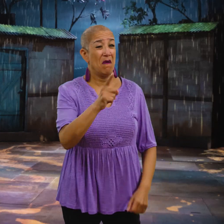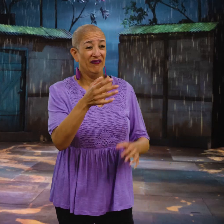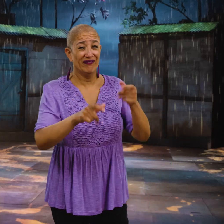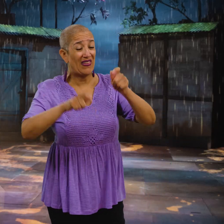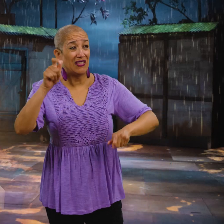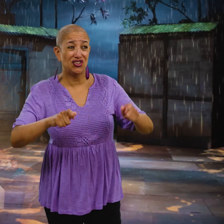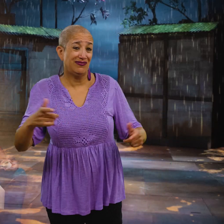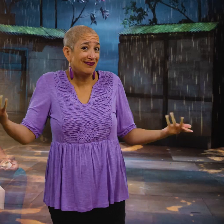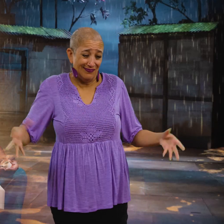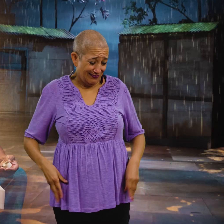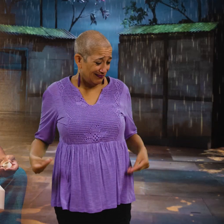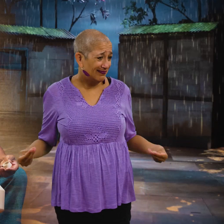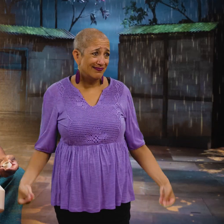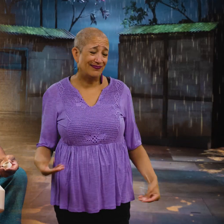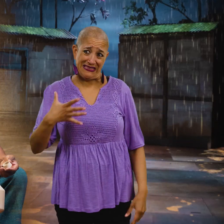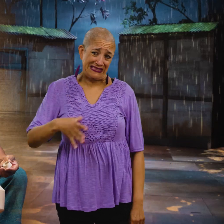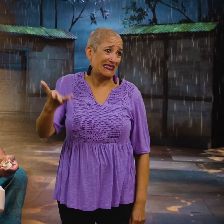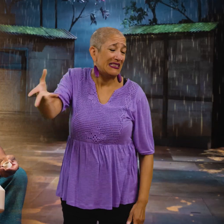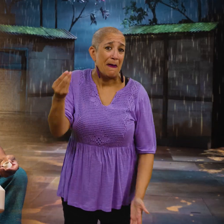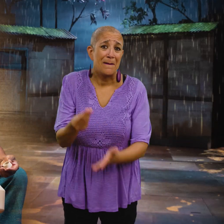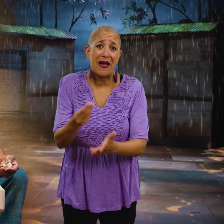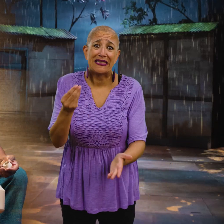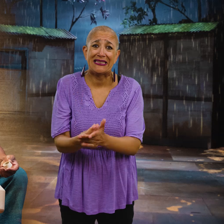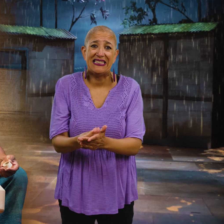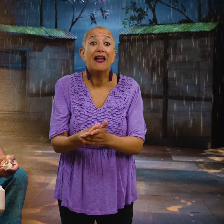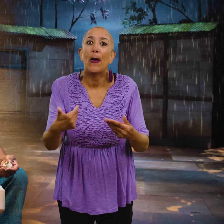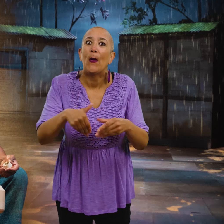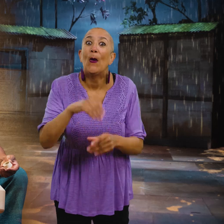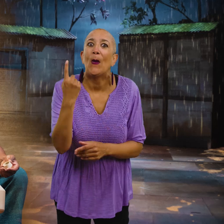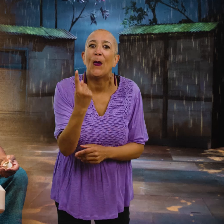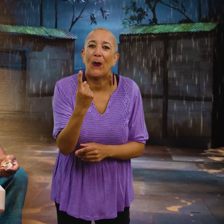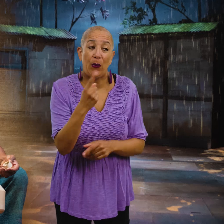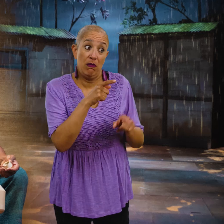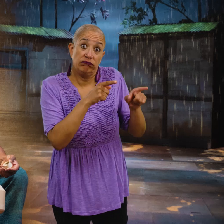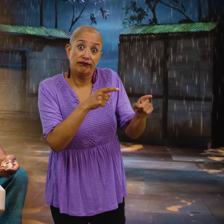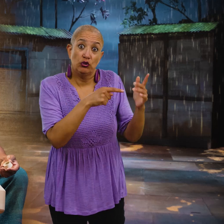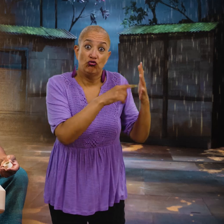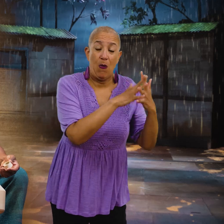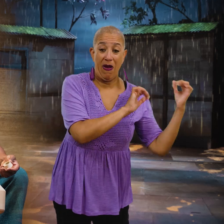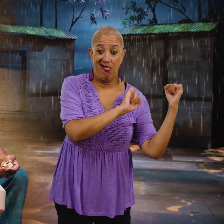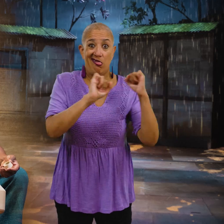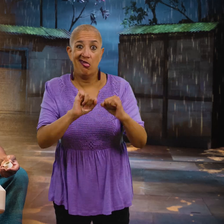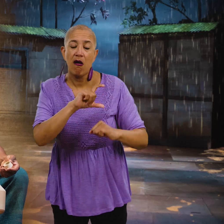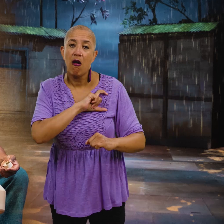but some villagers, including William's cousin Jeremiah, accept the deal.